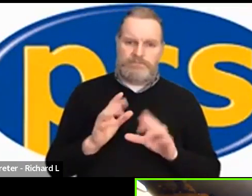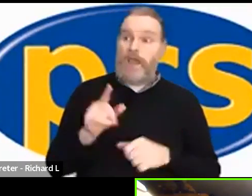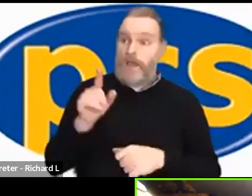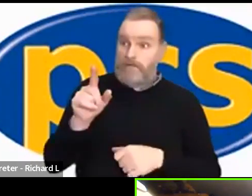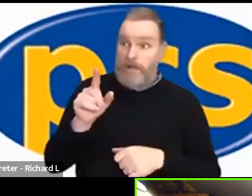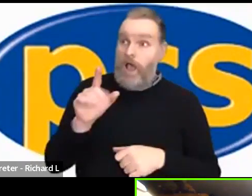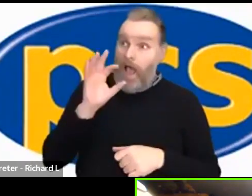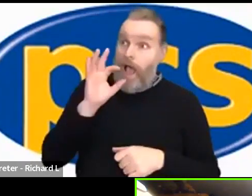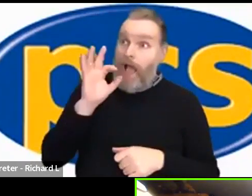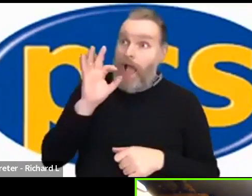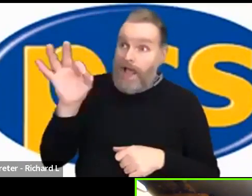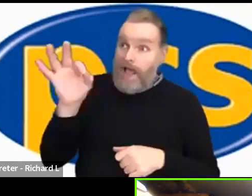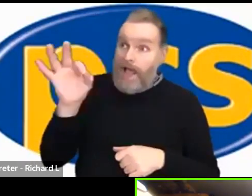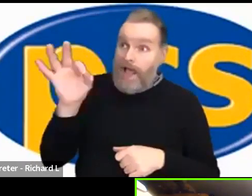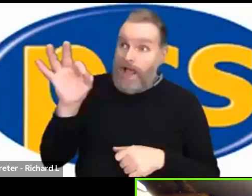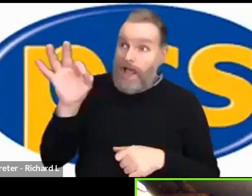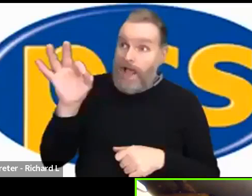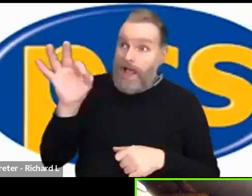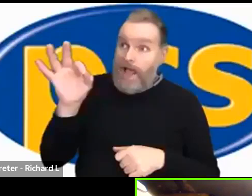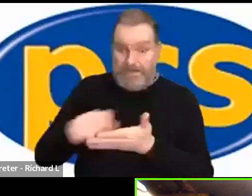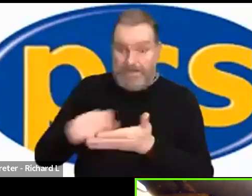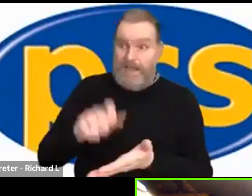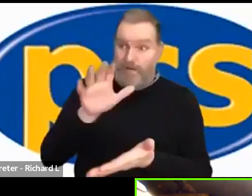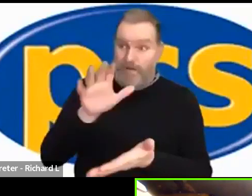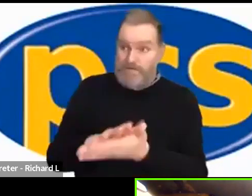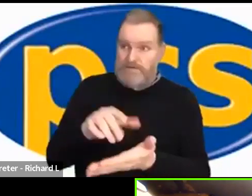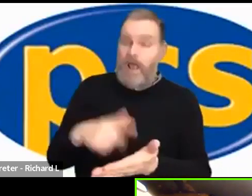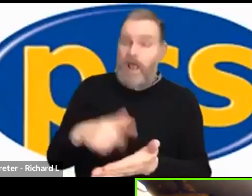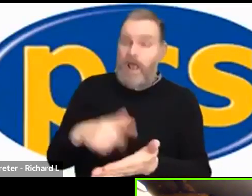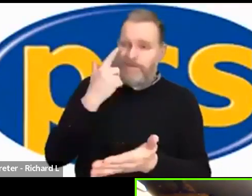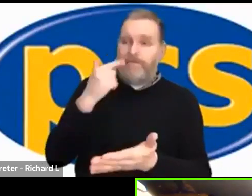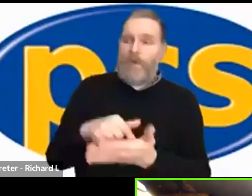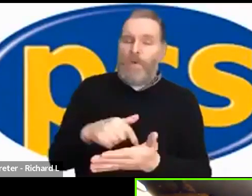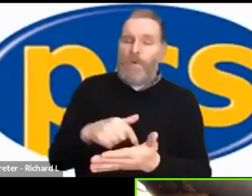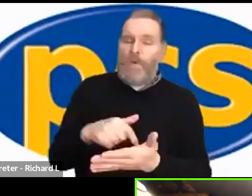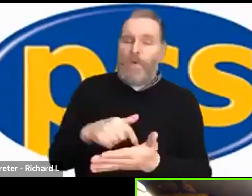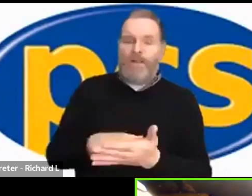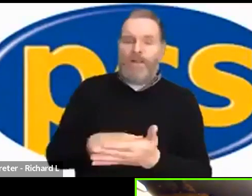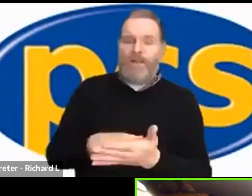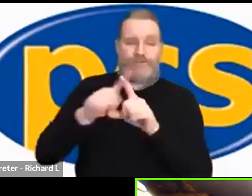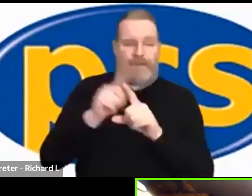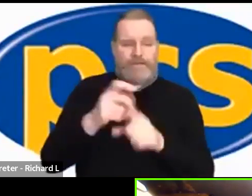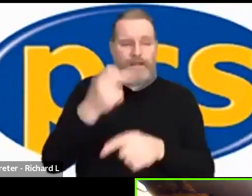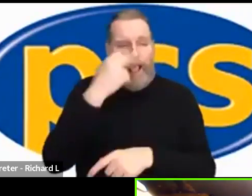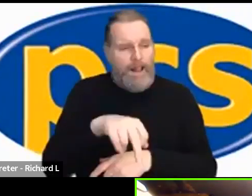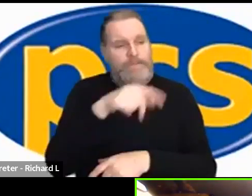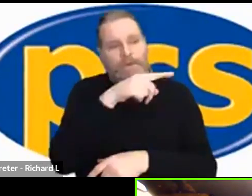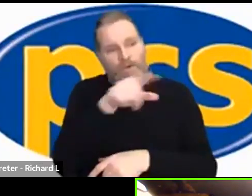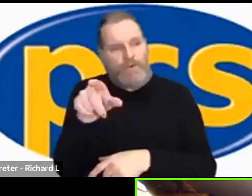the employee to put sk them that employee to put that invite, in might, because no, that is not correct. orrect, and they're trying to